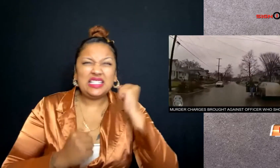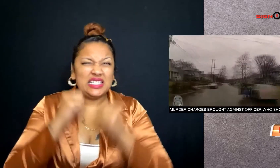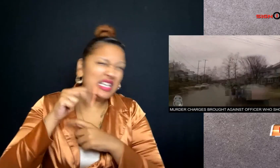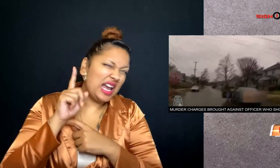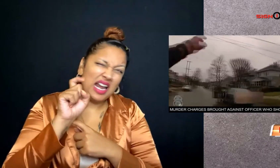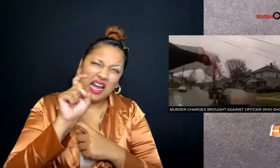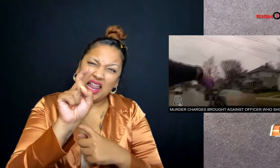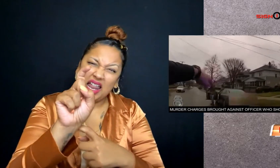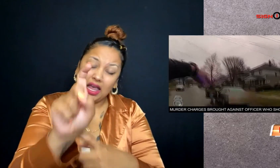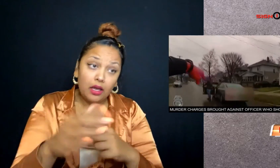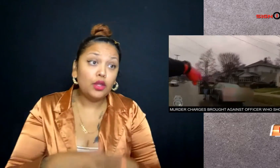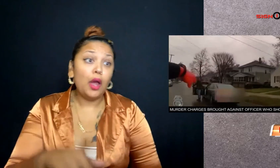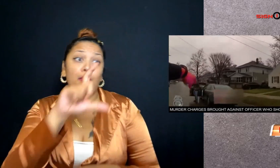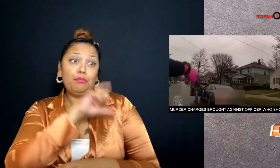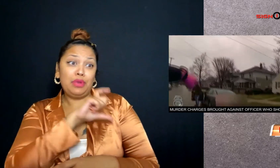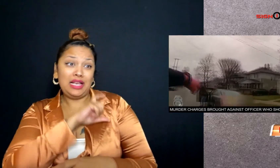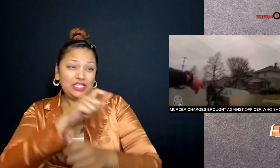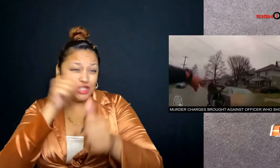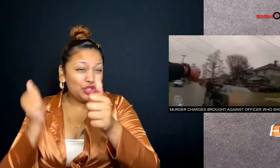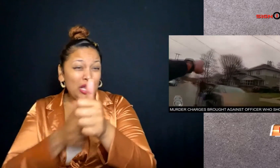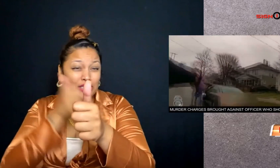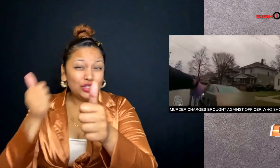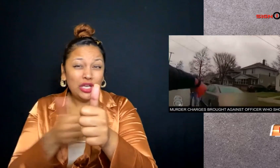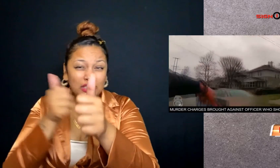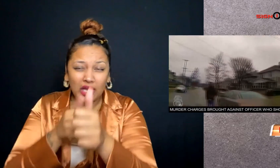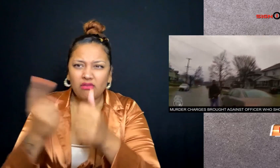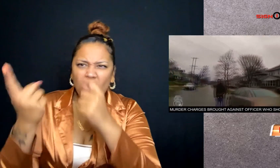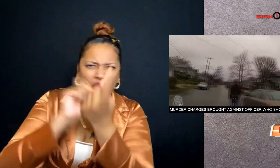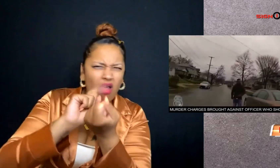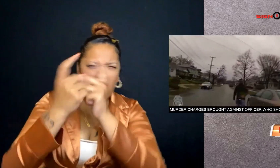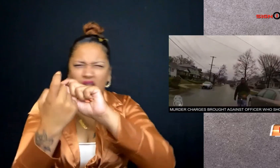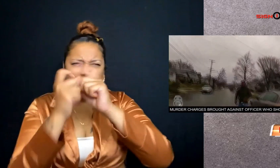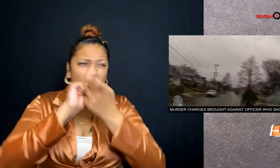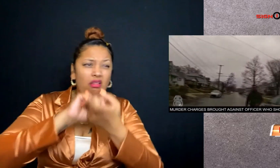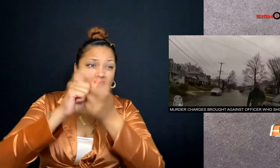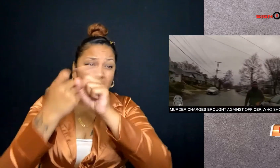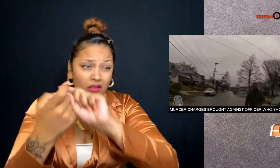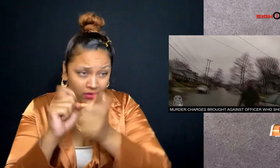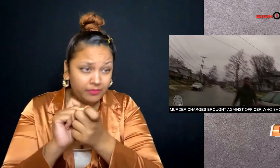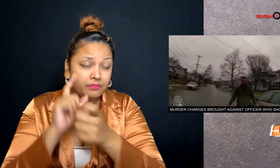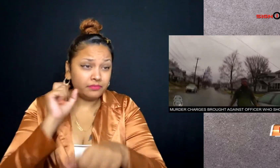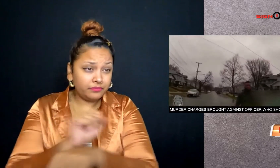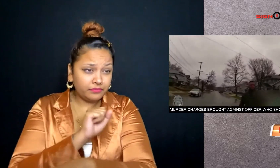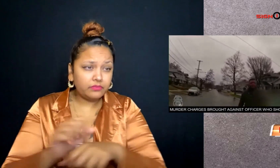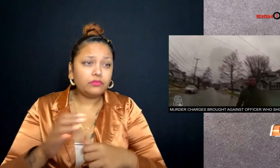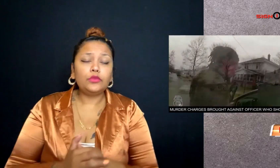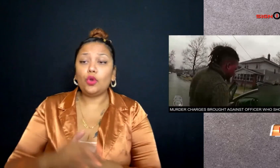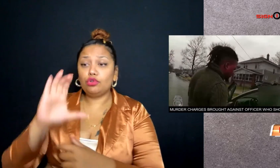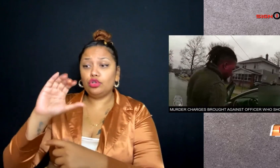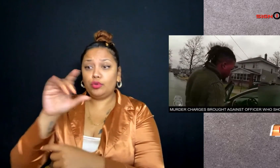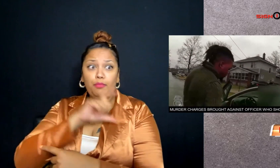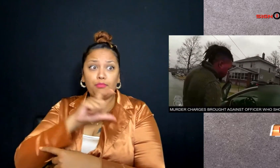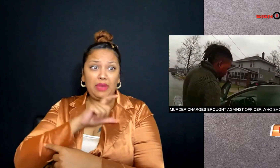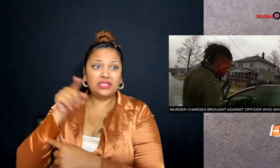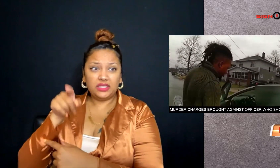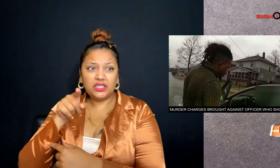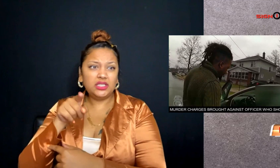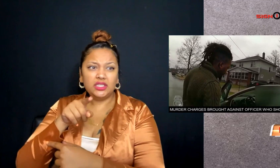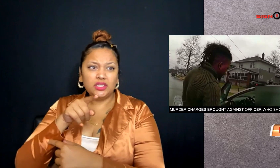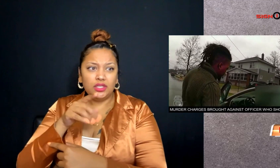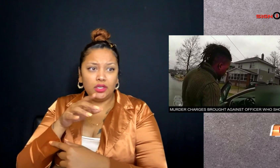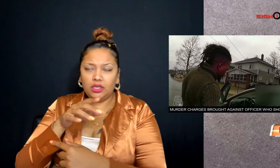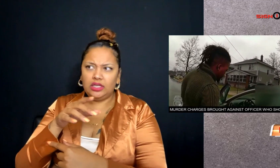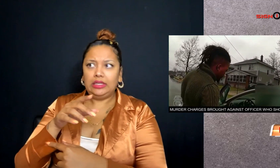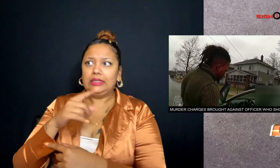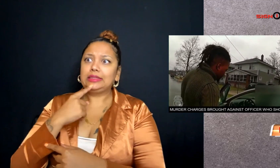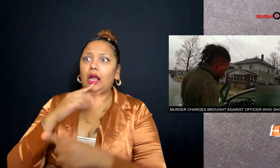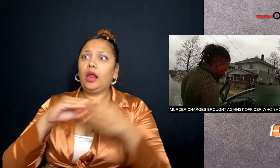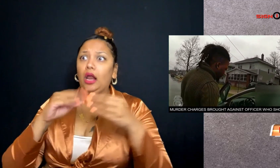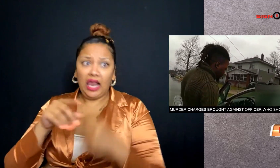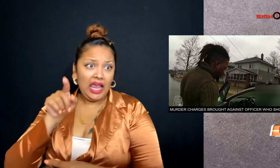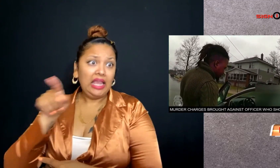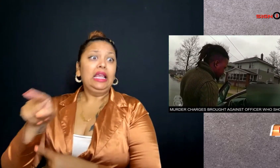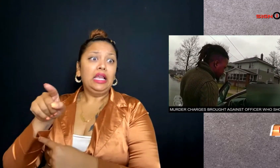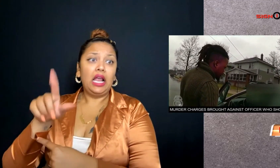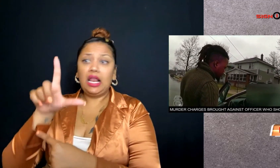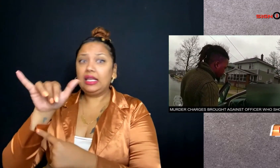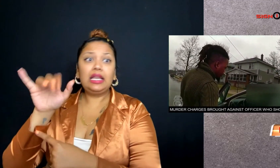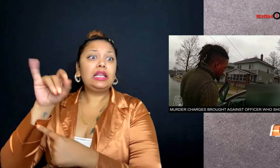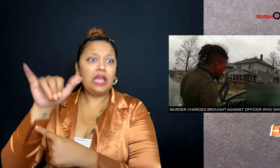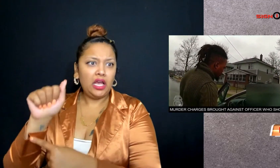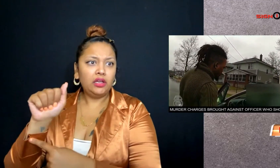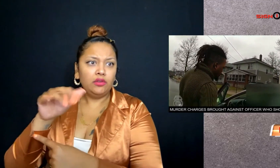off Schurr chased after him and there was a struggle Schurr claimed at Lyoya took his